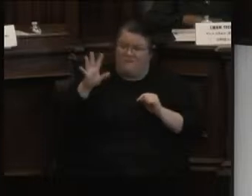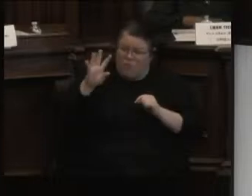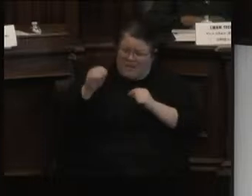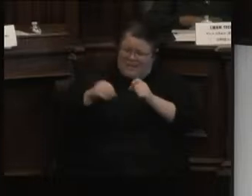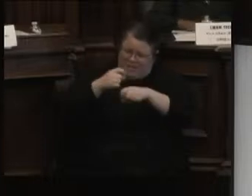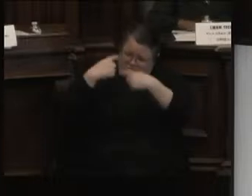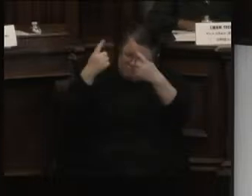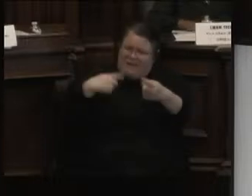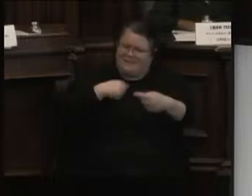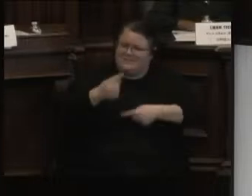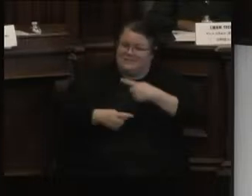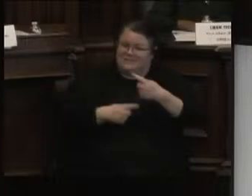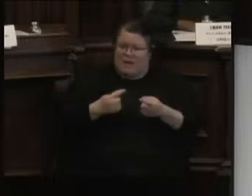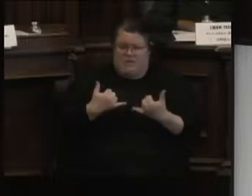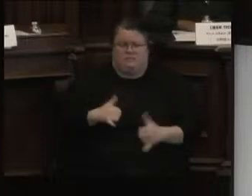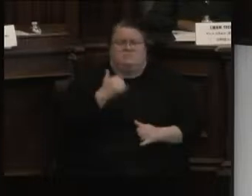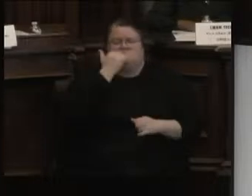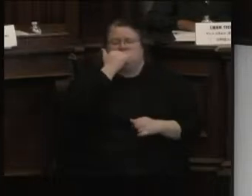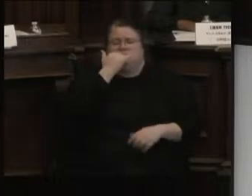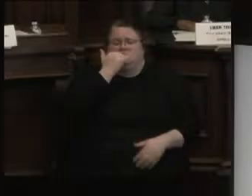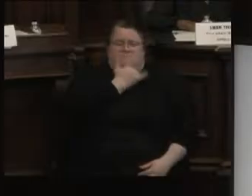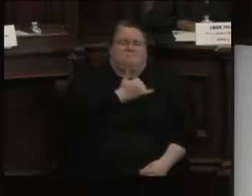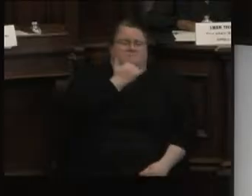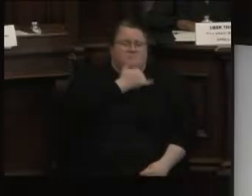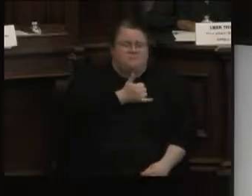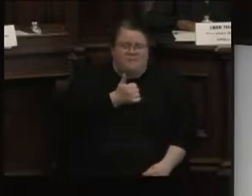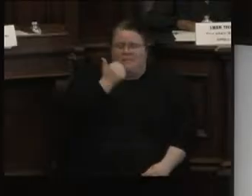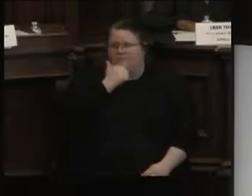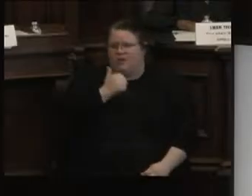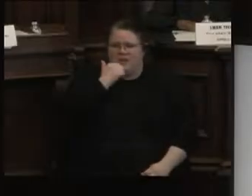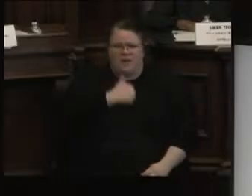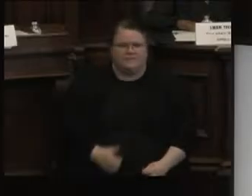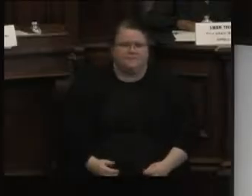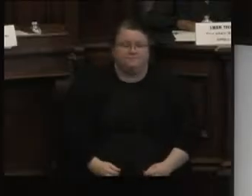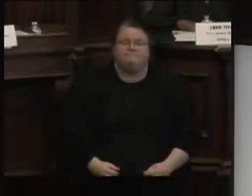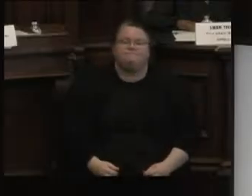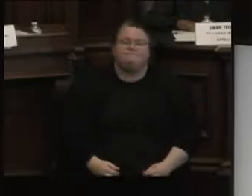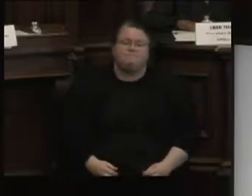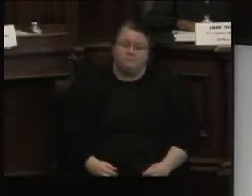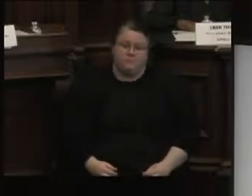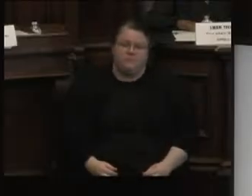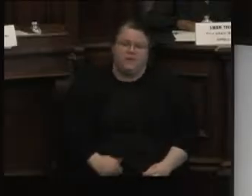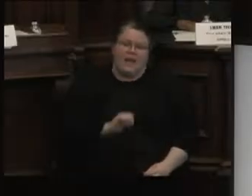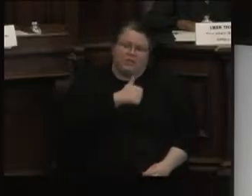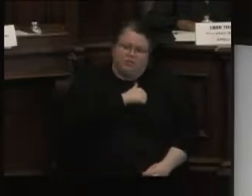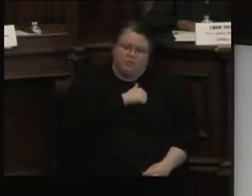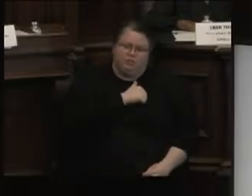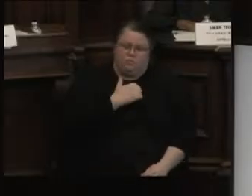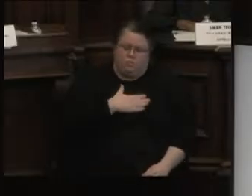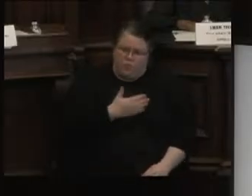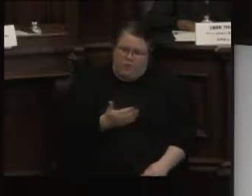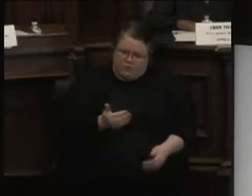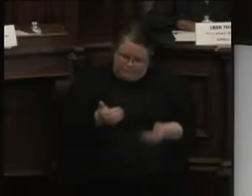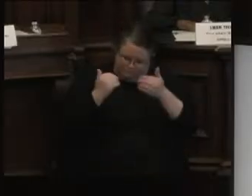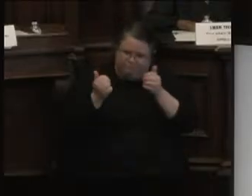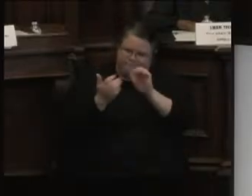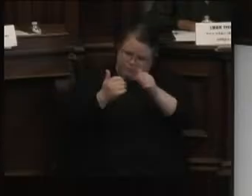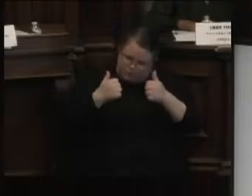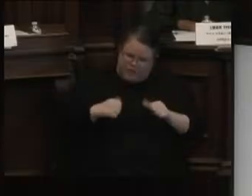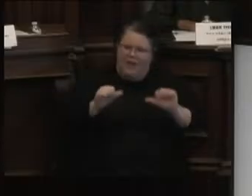is don't be afraid to make mistakes. I've been signing for 40 years and I still make